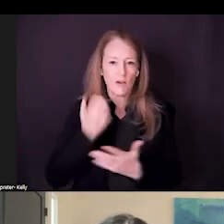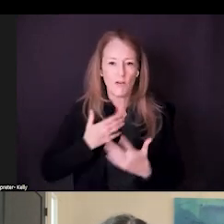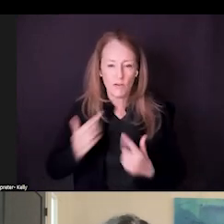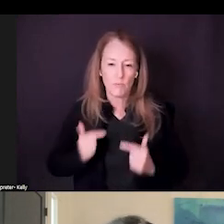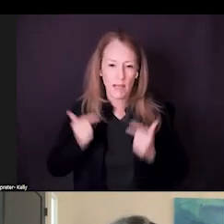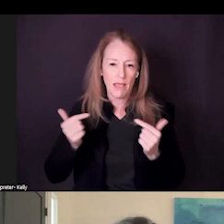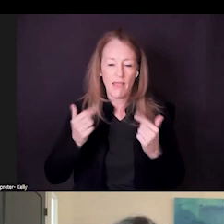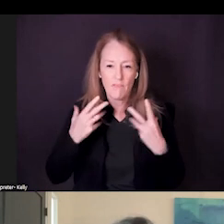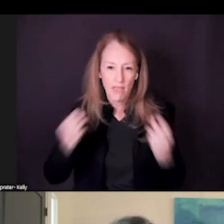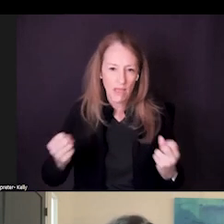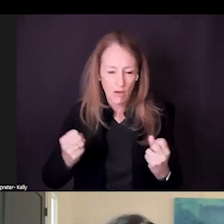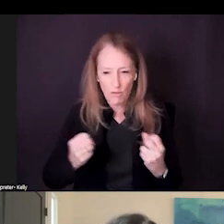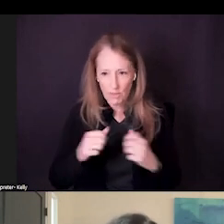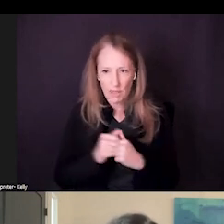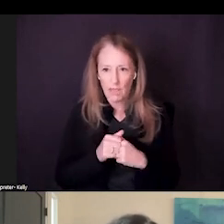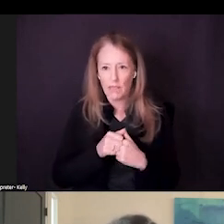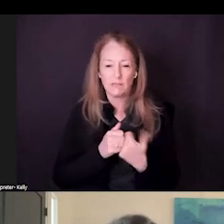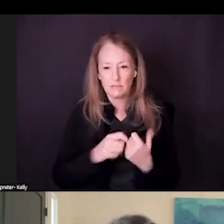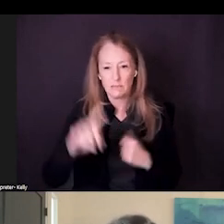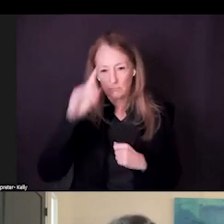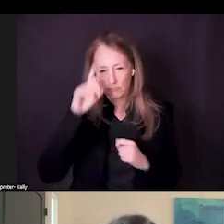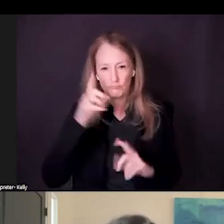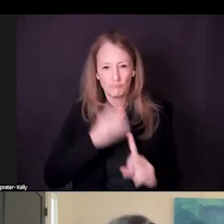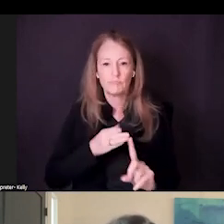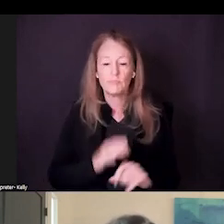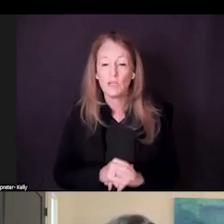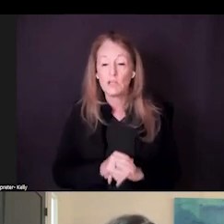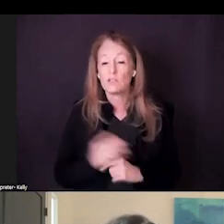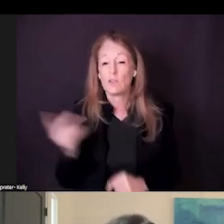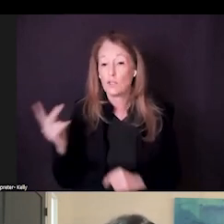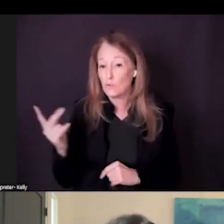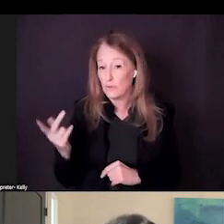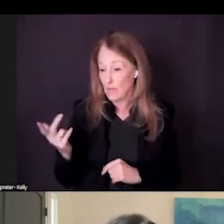SO THE TWO OF THEM, THE FRIENDSHIP THAT WE DEVELOPED OVER THE